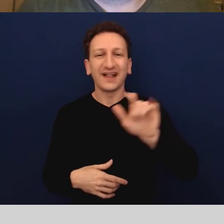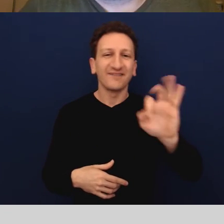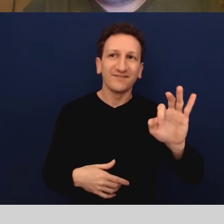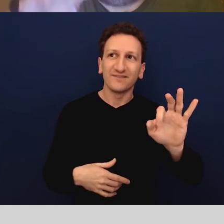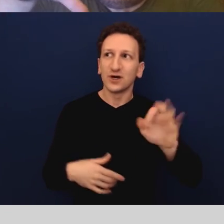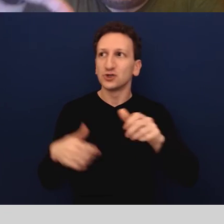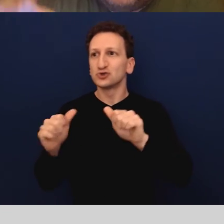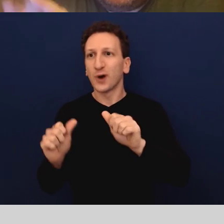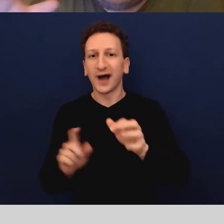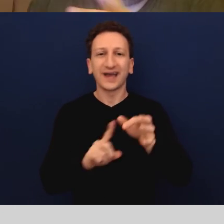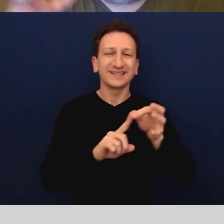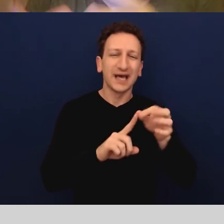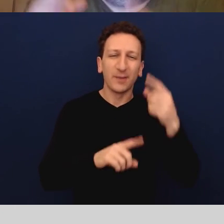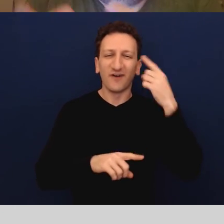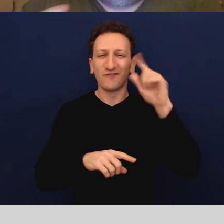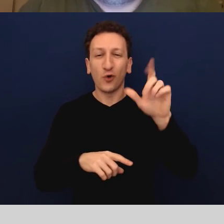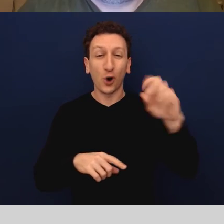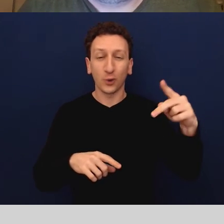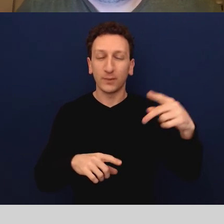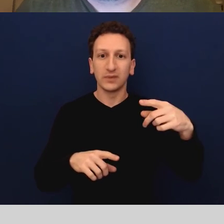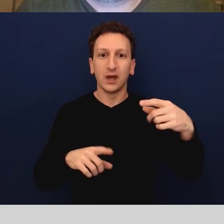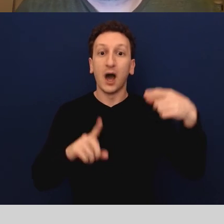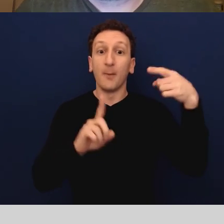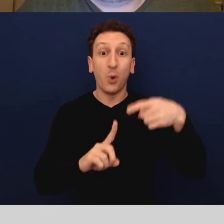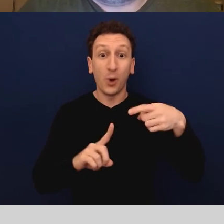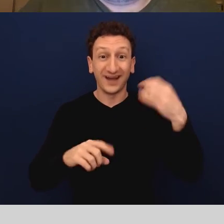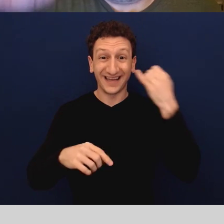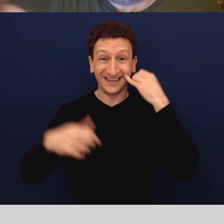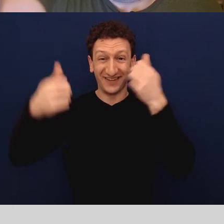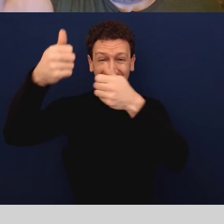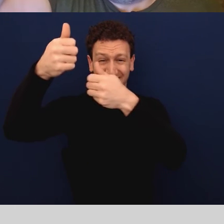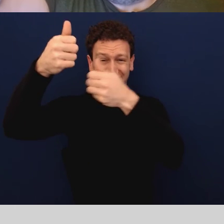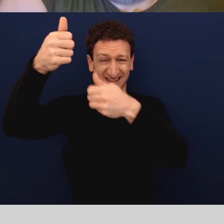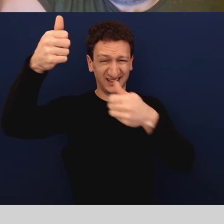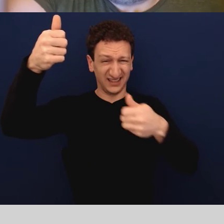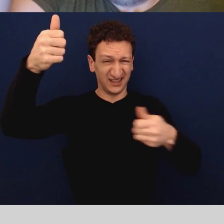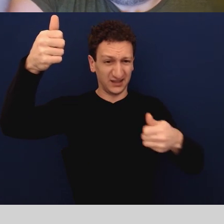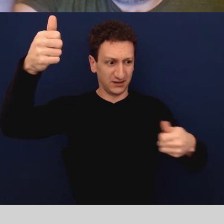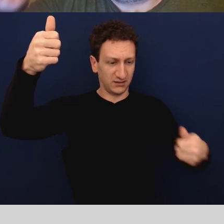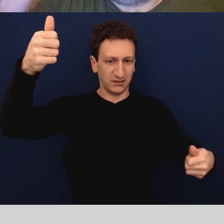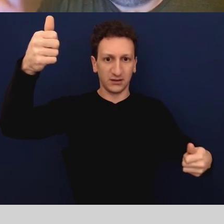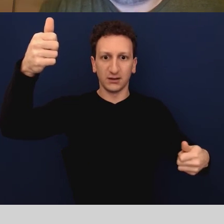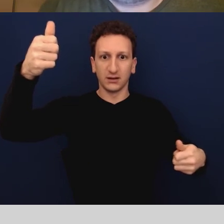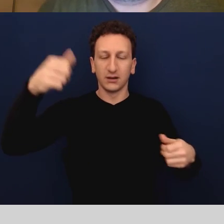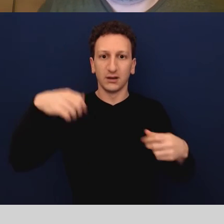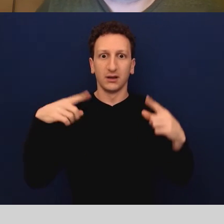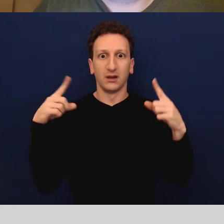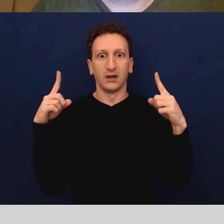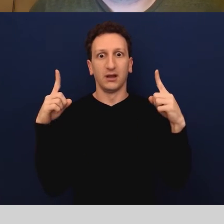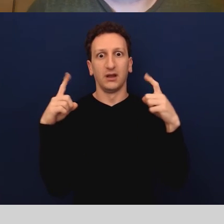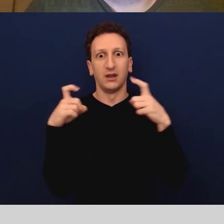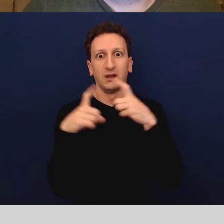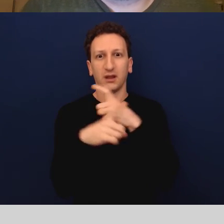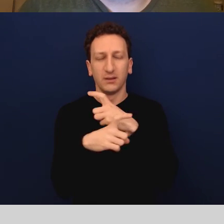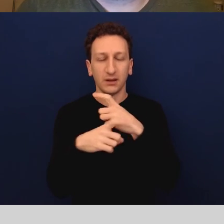a little bit of follow looping, some action going on. They'll usually be kind of this kind of spine of if/elif going throughout the function